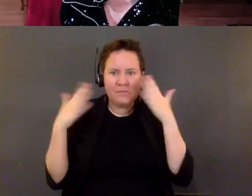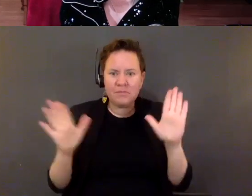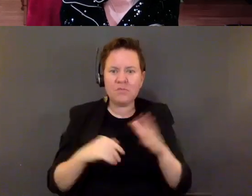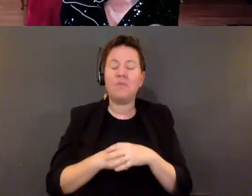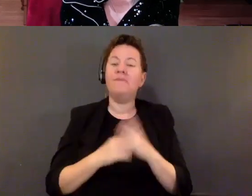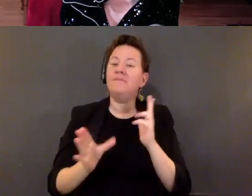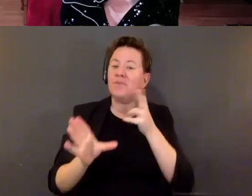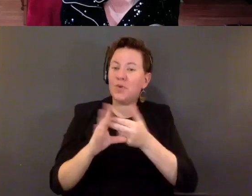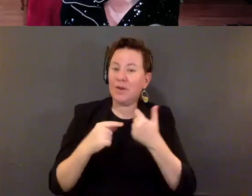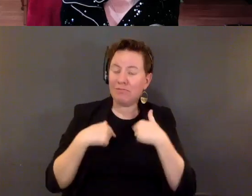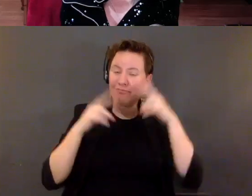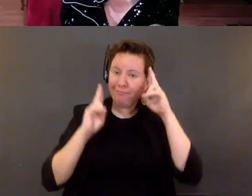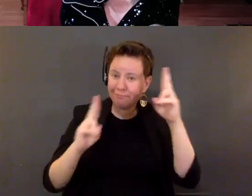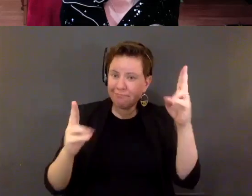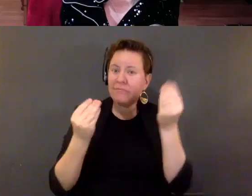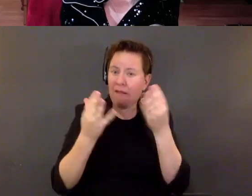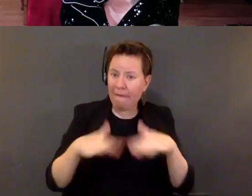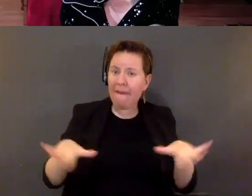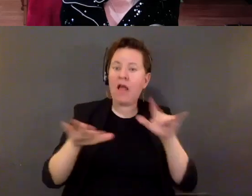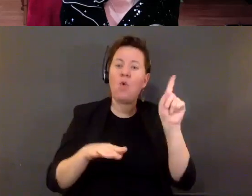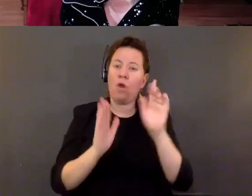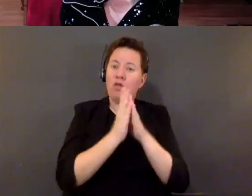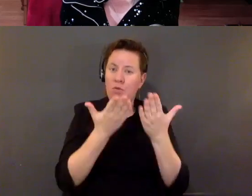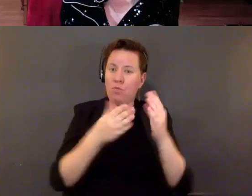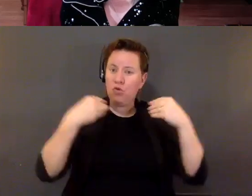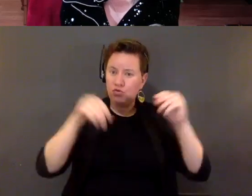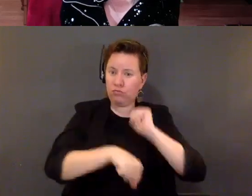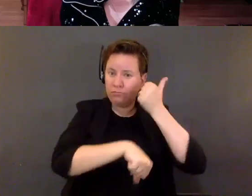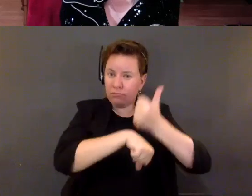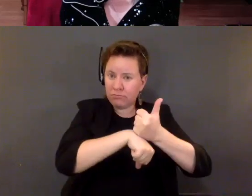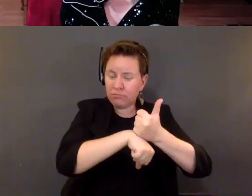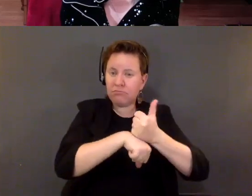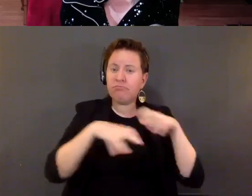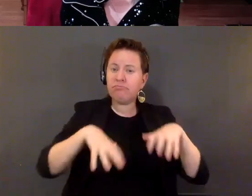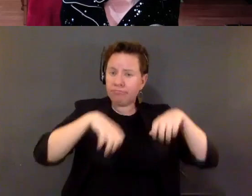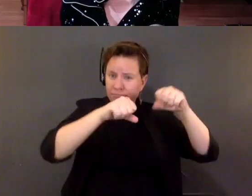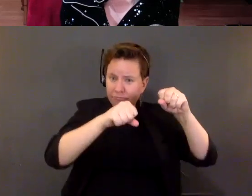acknowledging that the land on which the bookstore stands is the occupied unceded territory